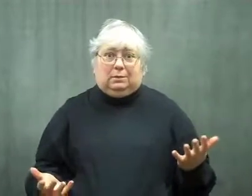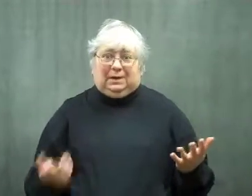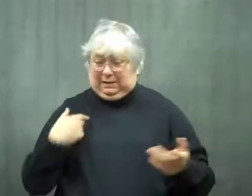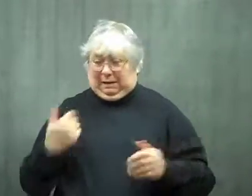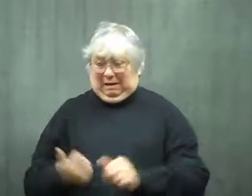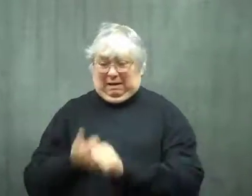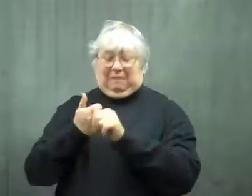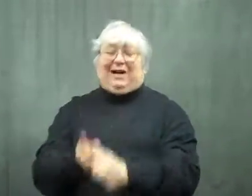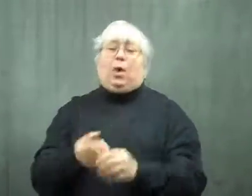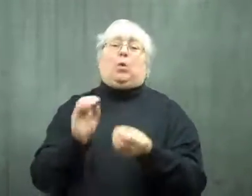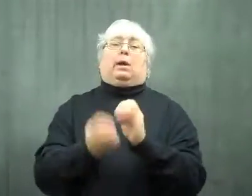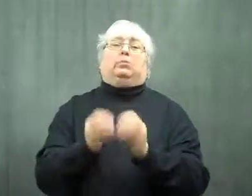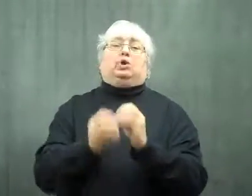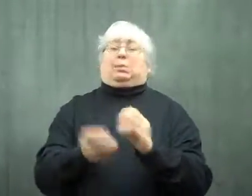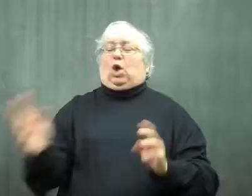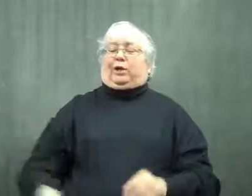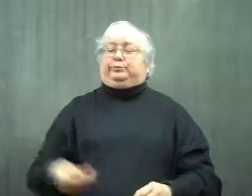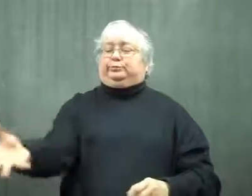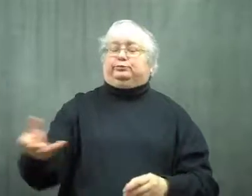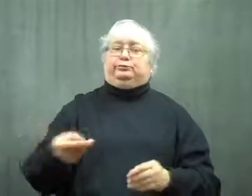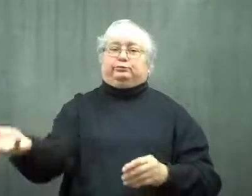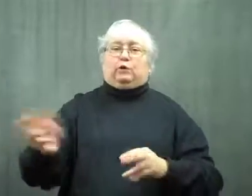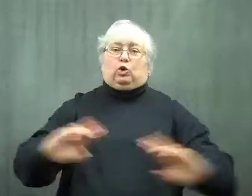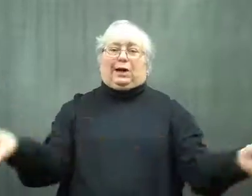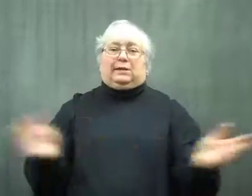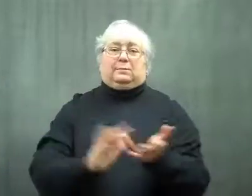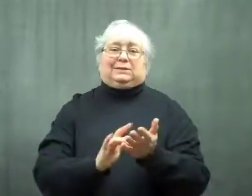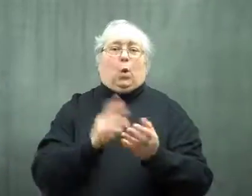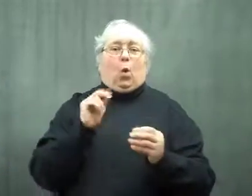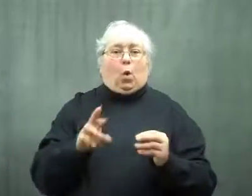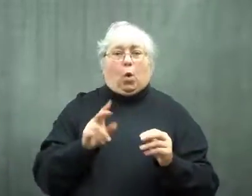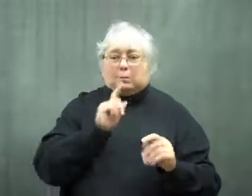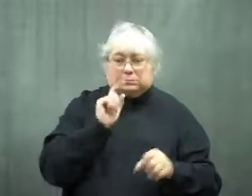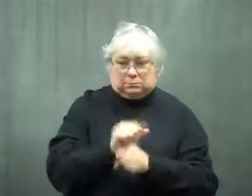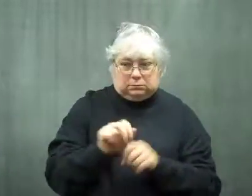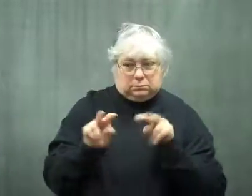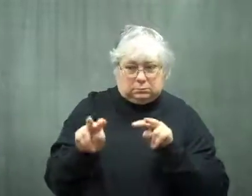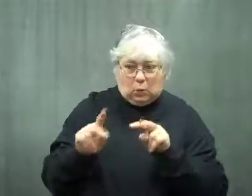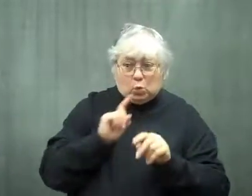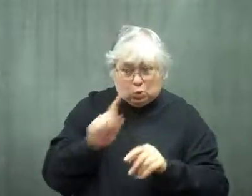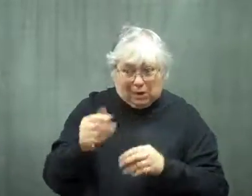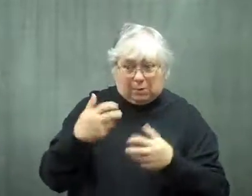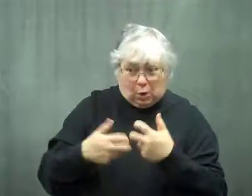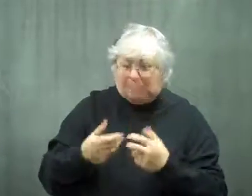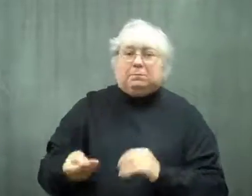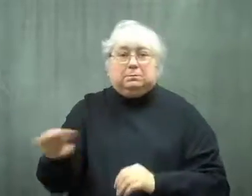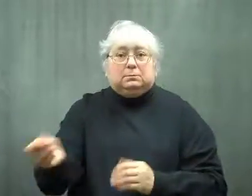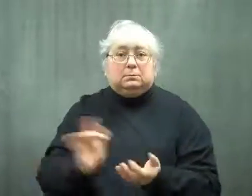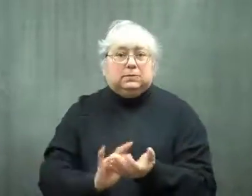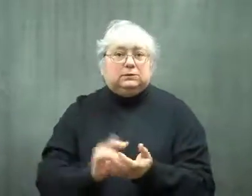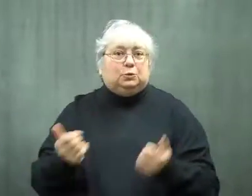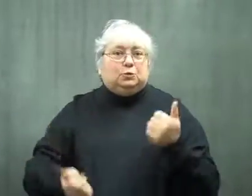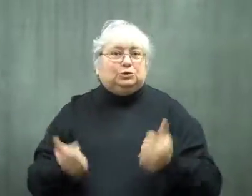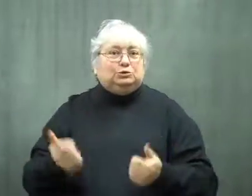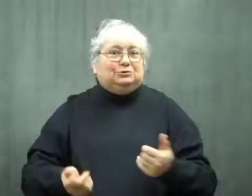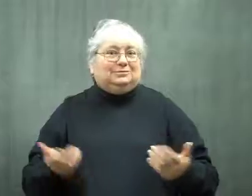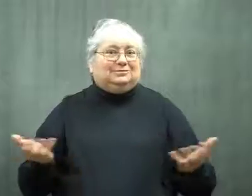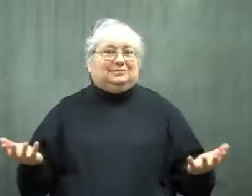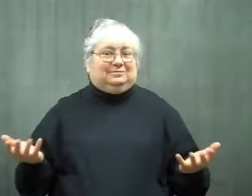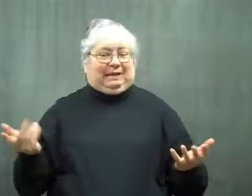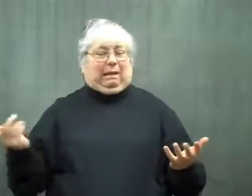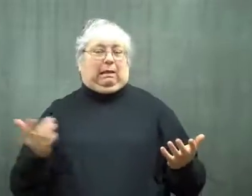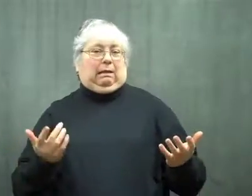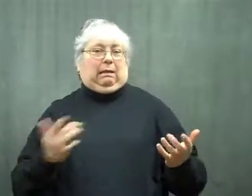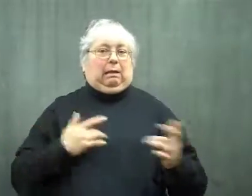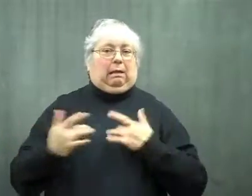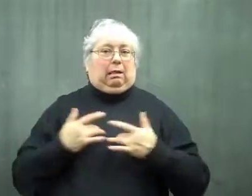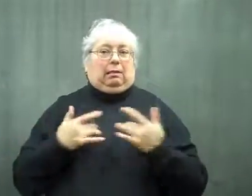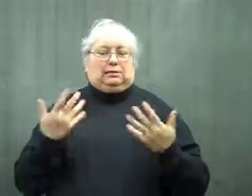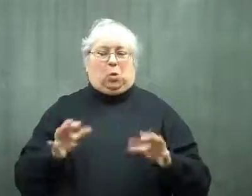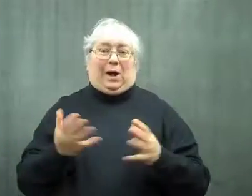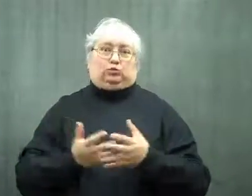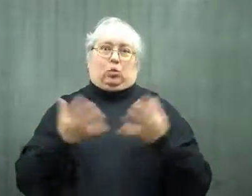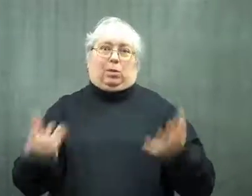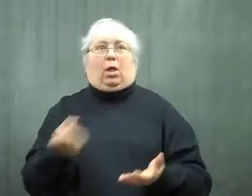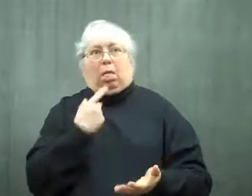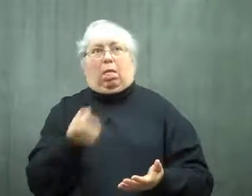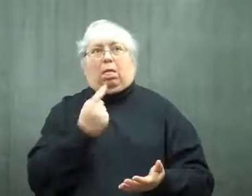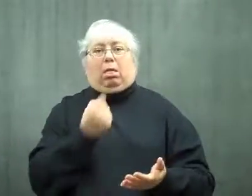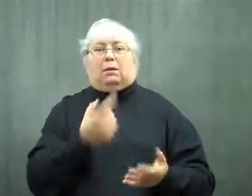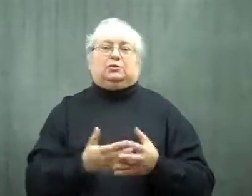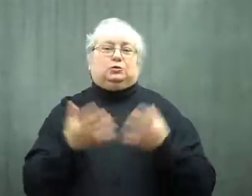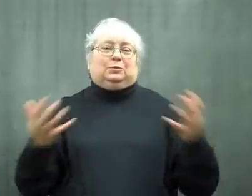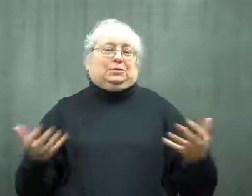He says, "Will children be medicated just because of a number,